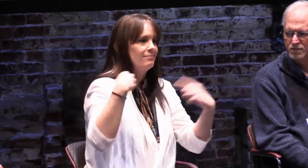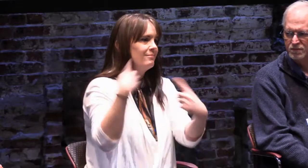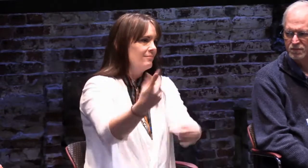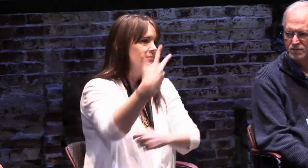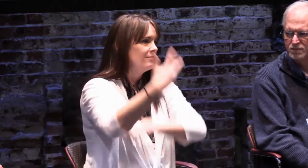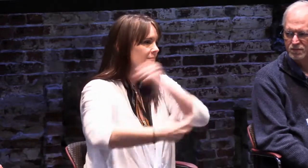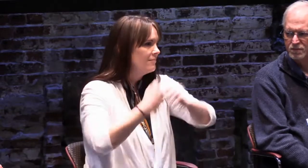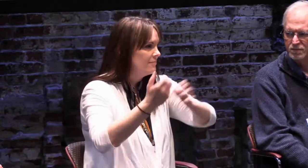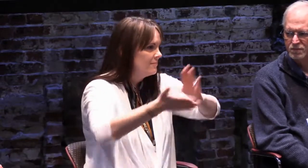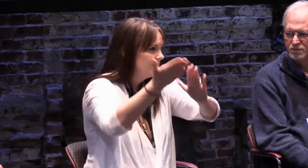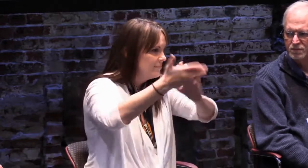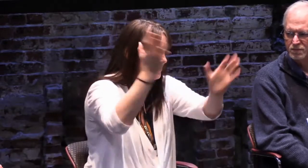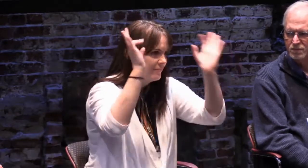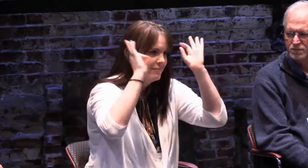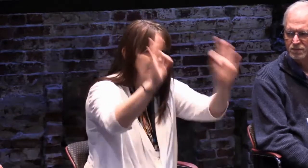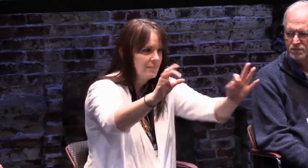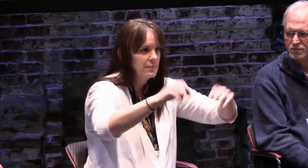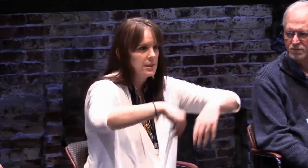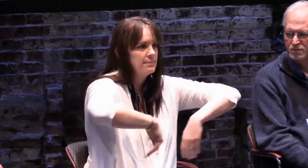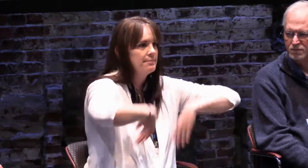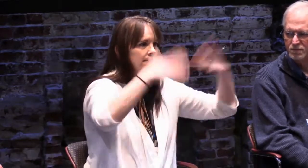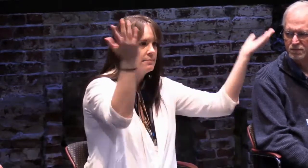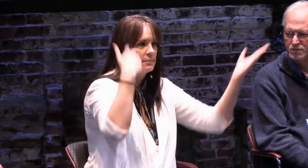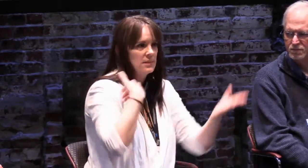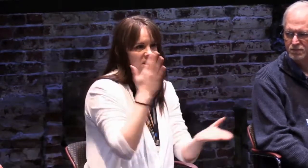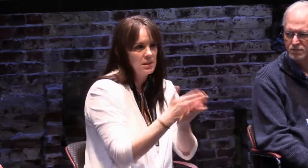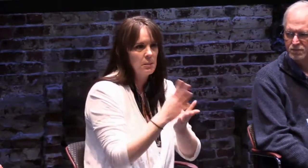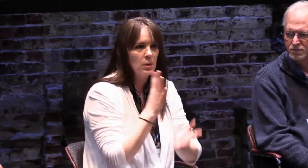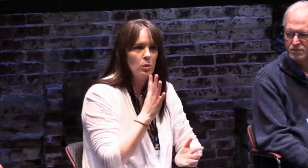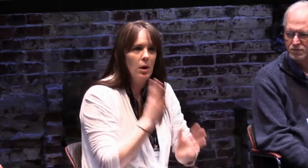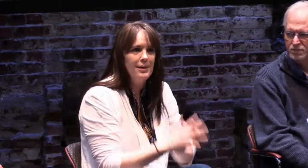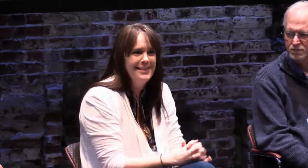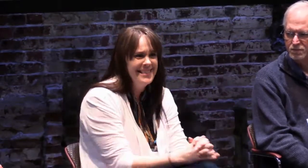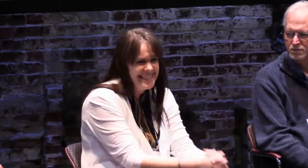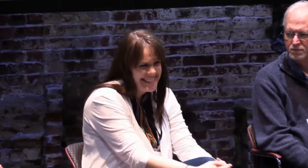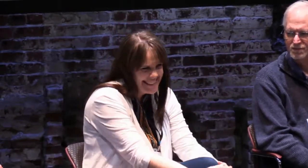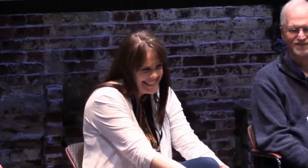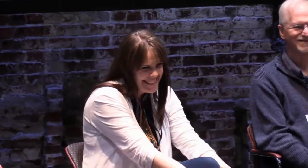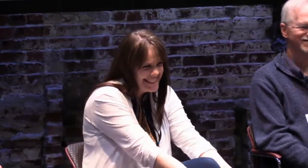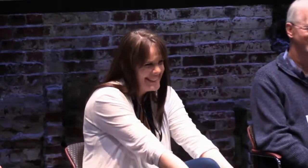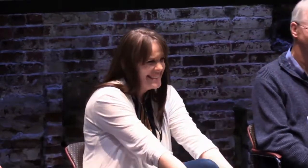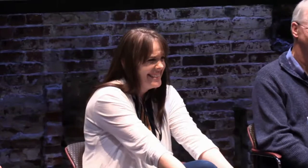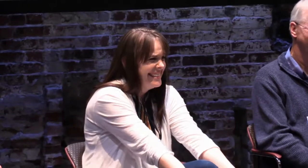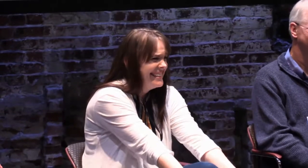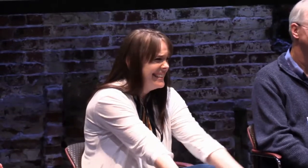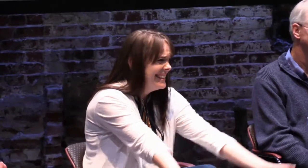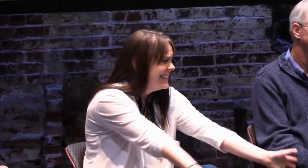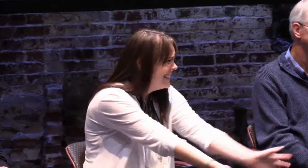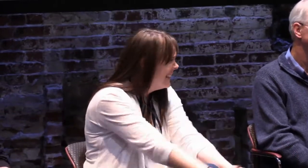and that's where the organizational development happened for those significant three years. I'm going to stop talking now.